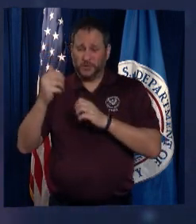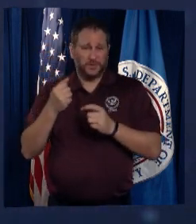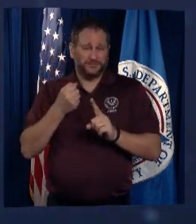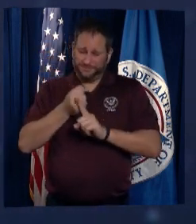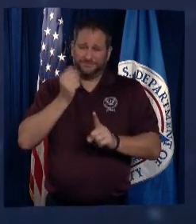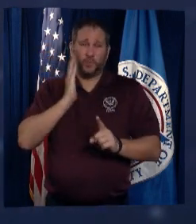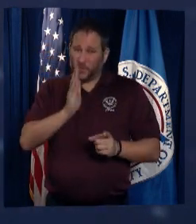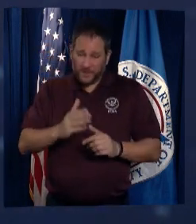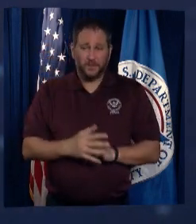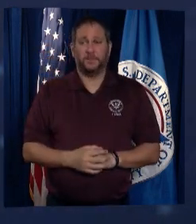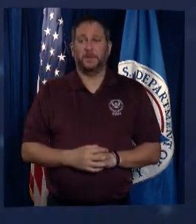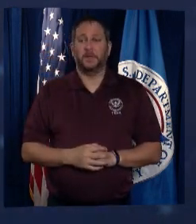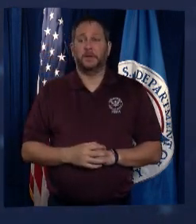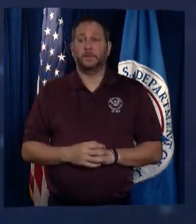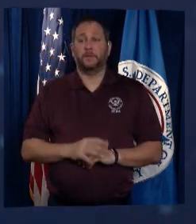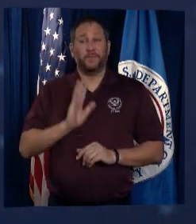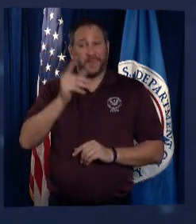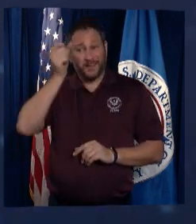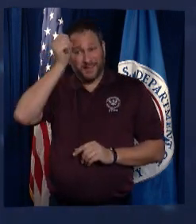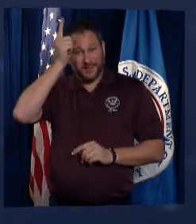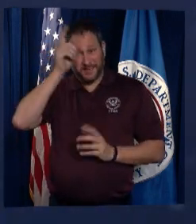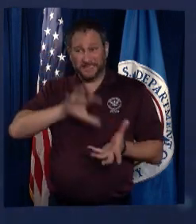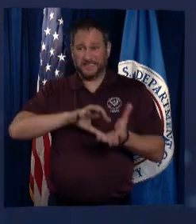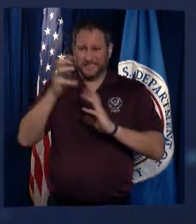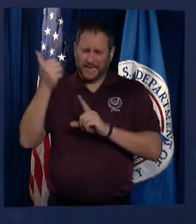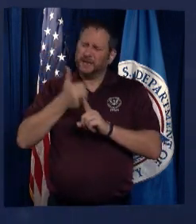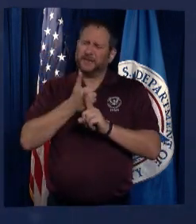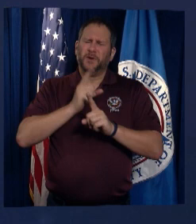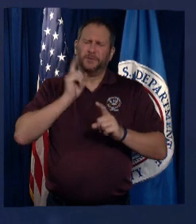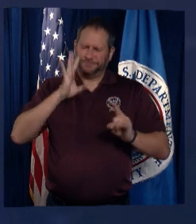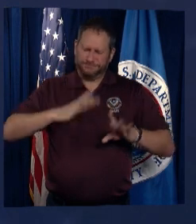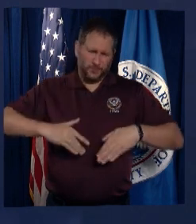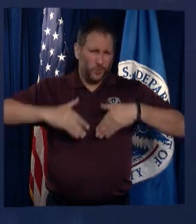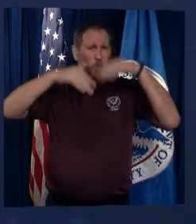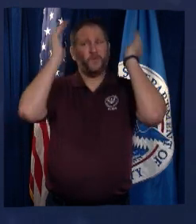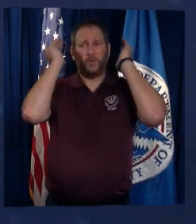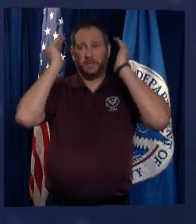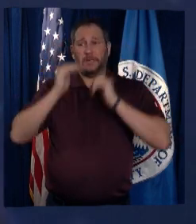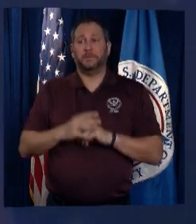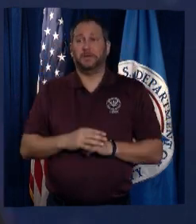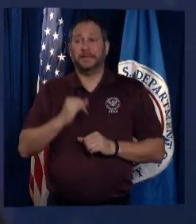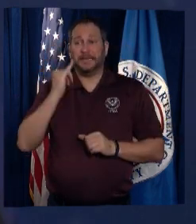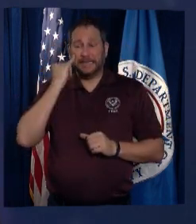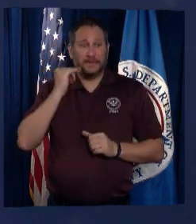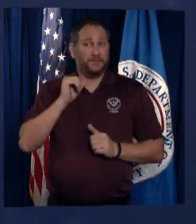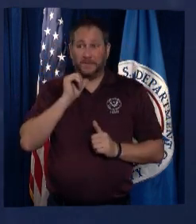emergency, but not a disaster. And yet our entire response paradigm is built upon